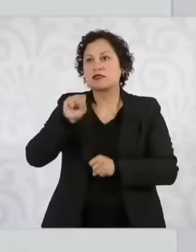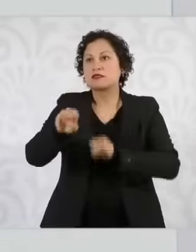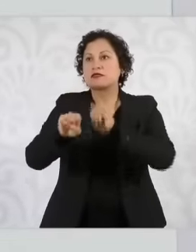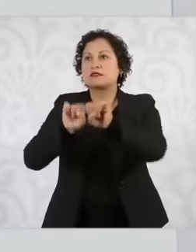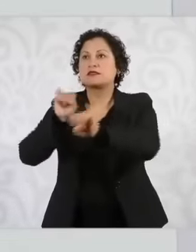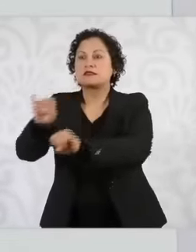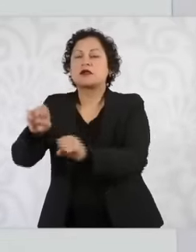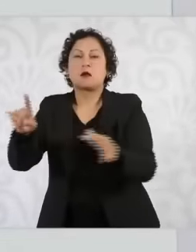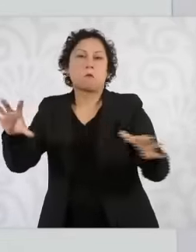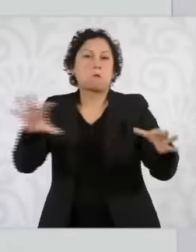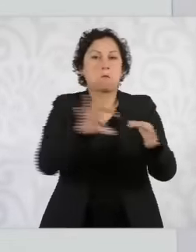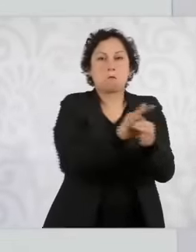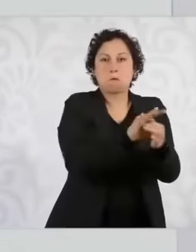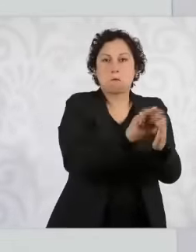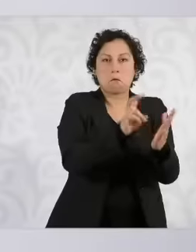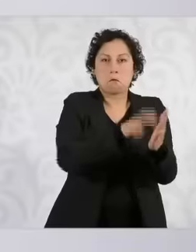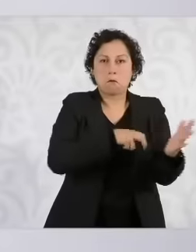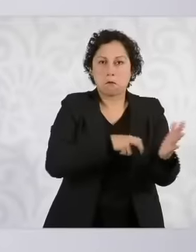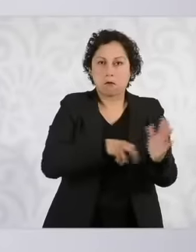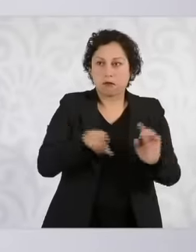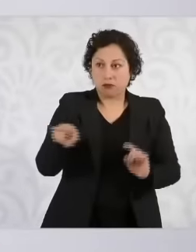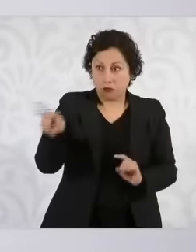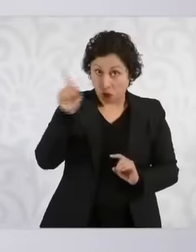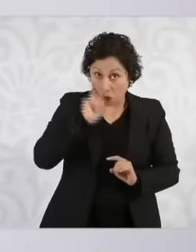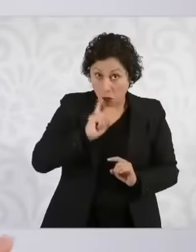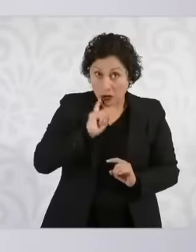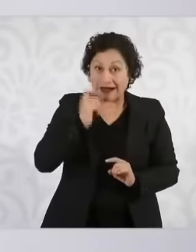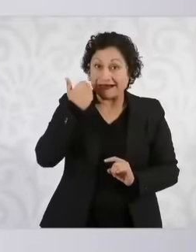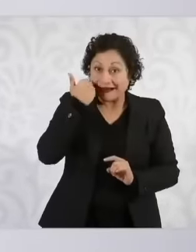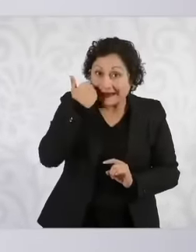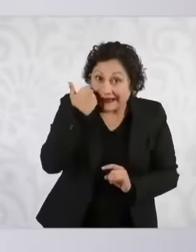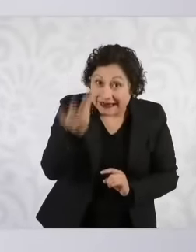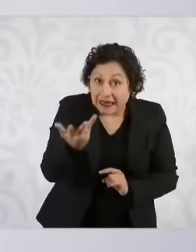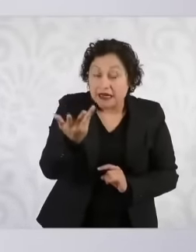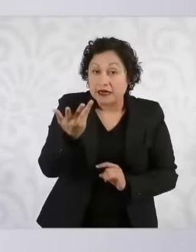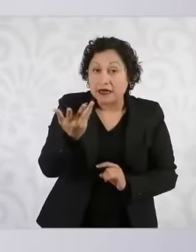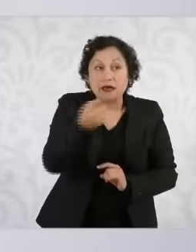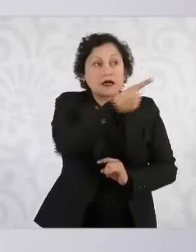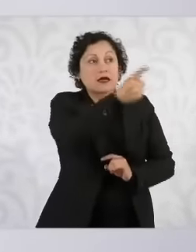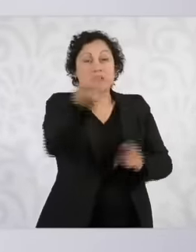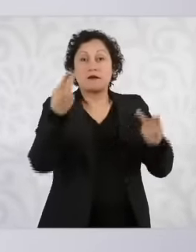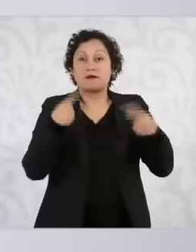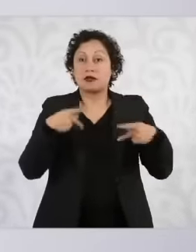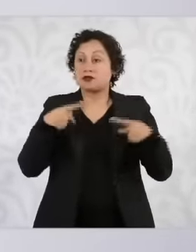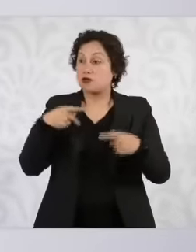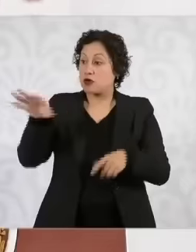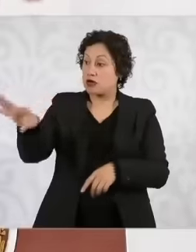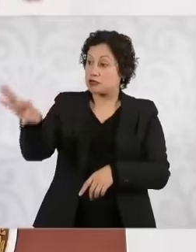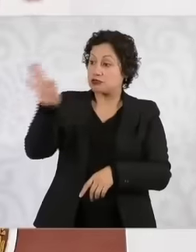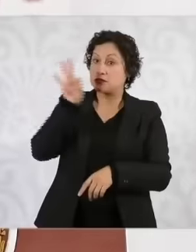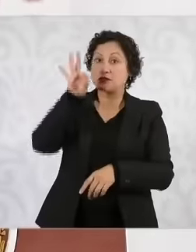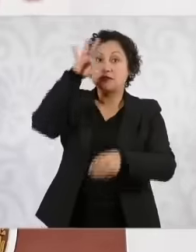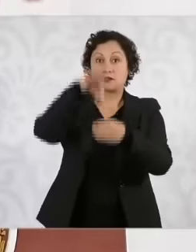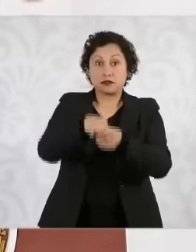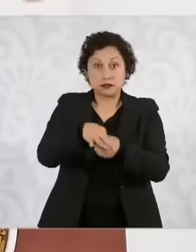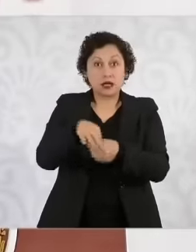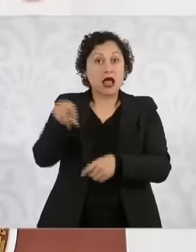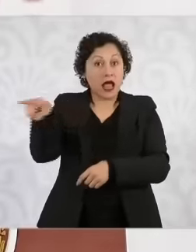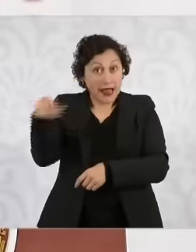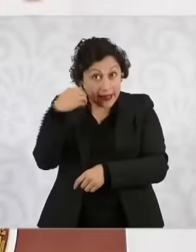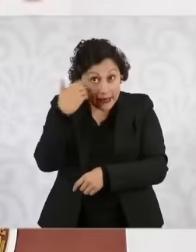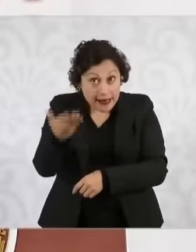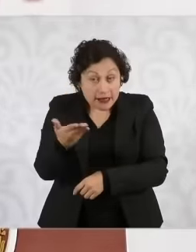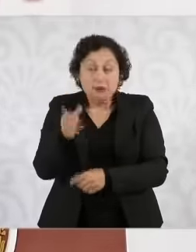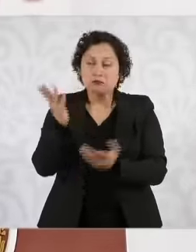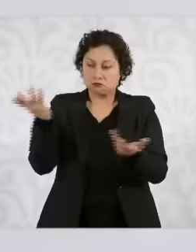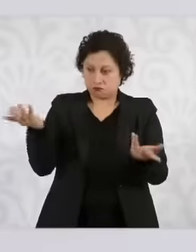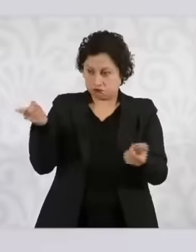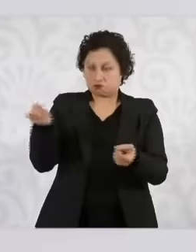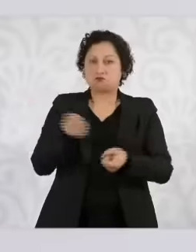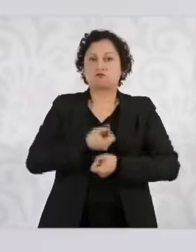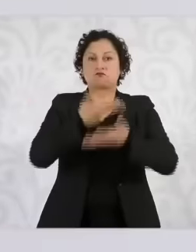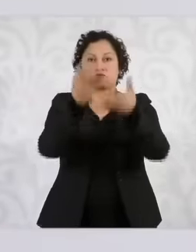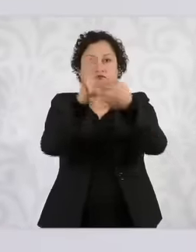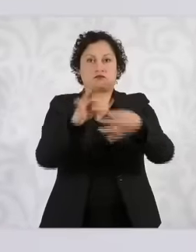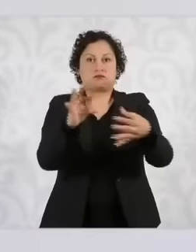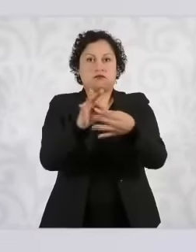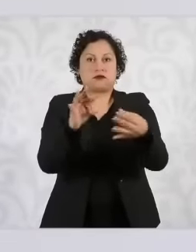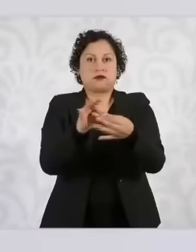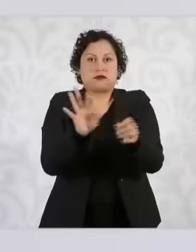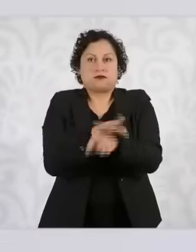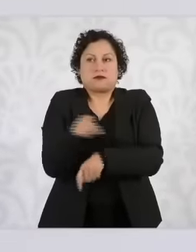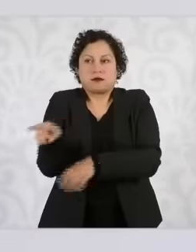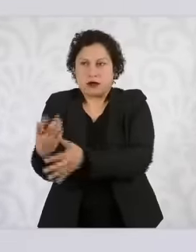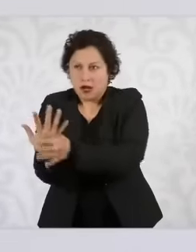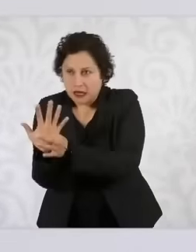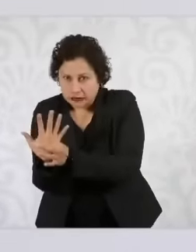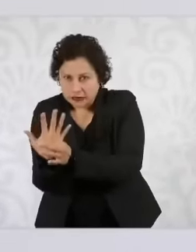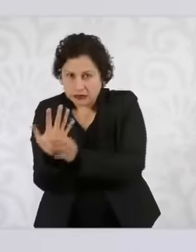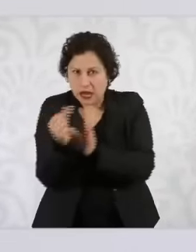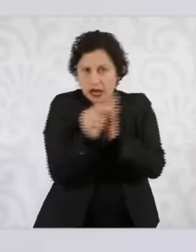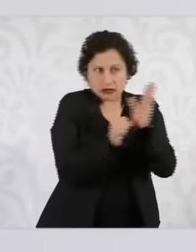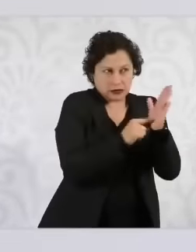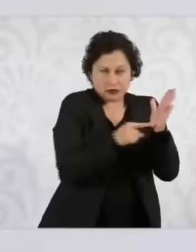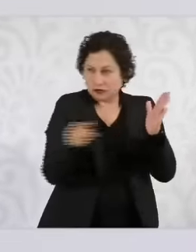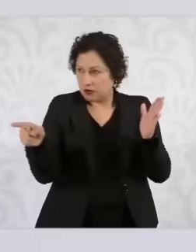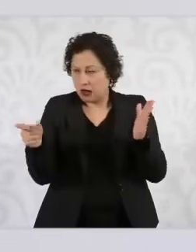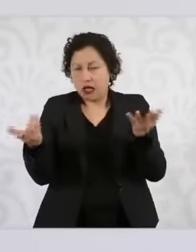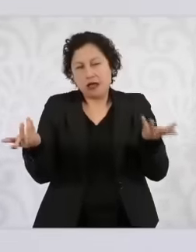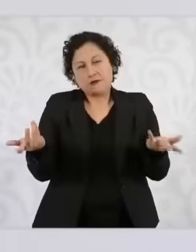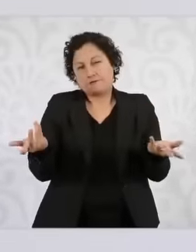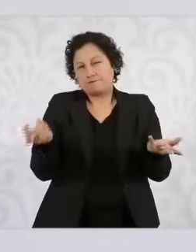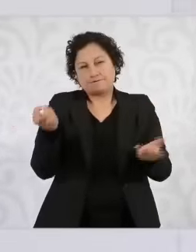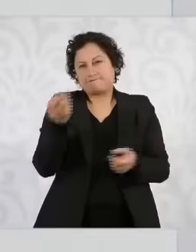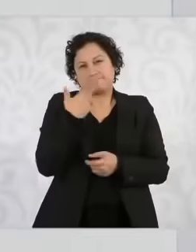by the people Well, let her talk about Why must it be because these, uh, these ways